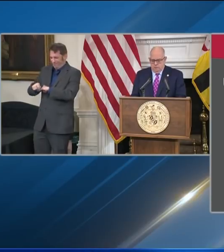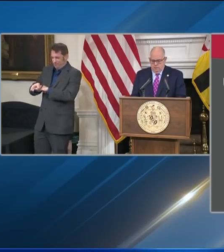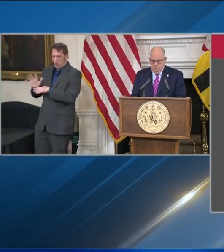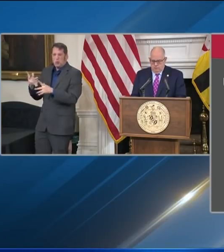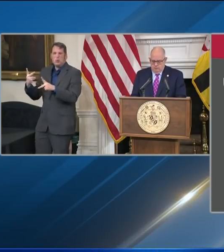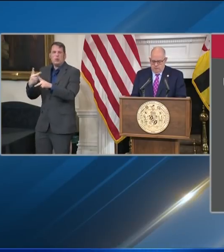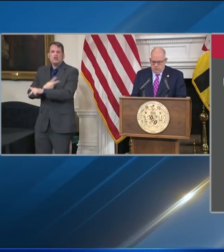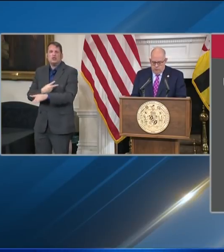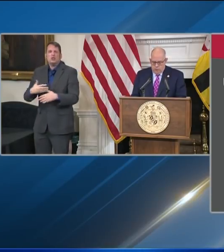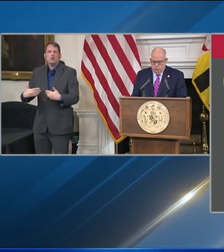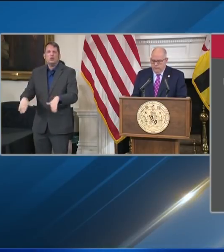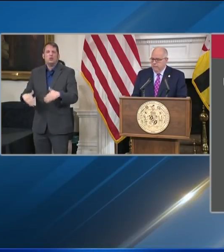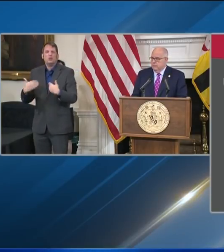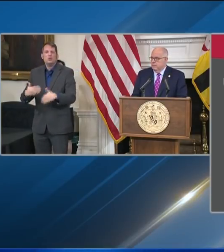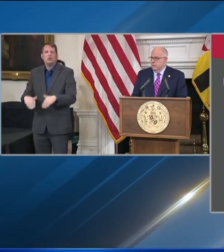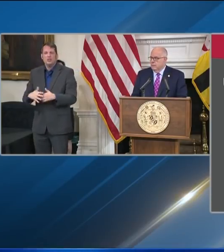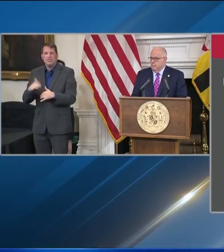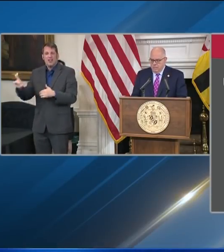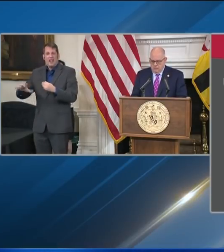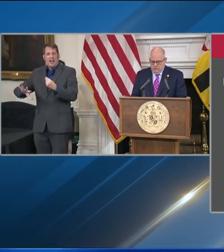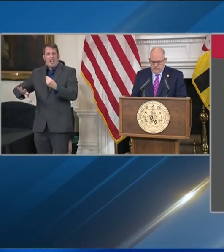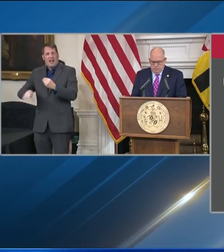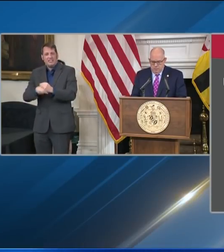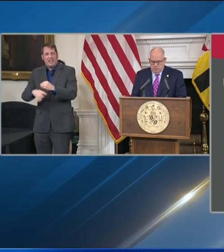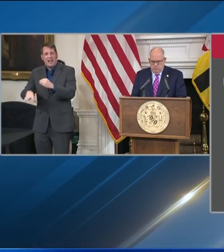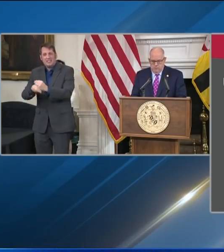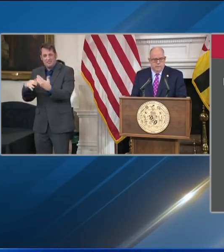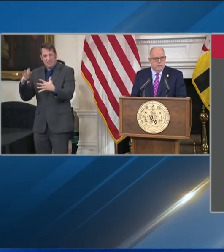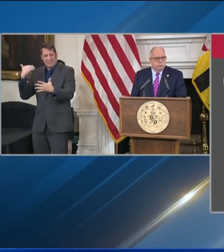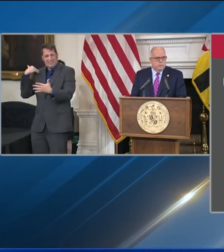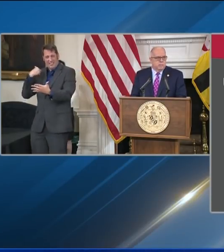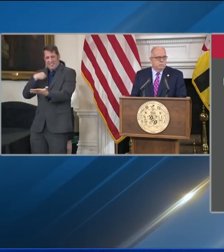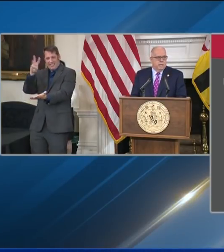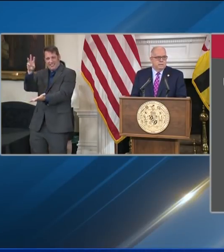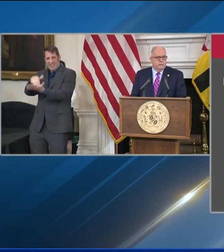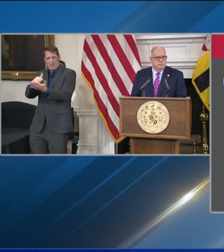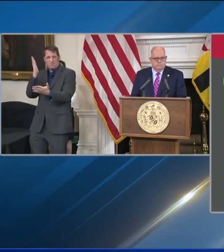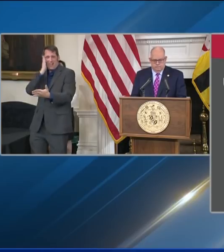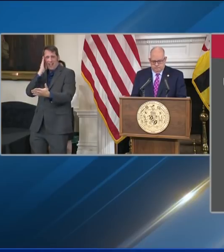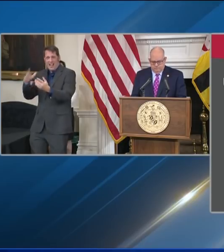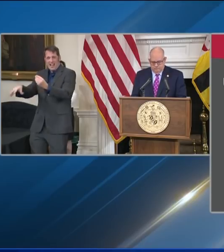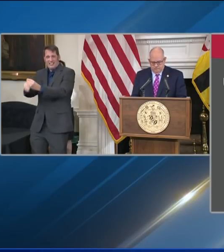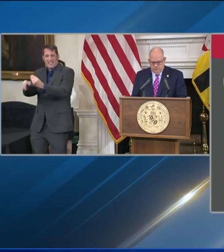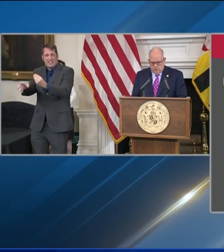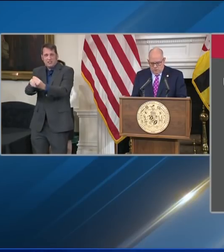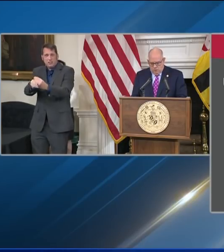EVEN WITH THE ADDITIONAL SIX THOUSAND BEDS THAT WE FOR IN OUR HOSPITAL.